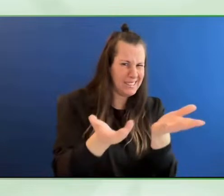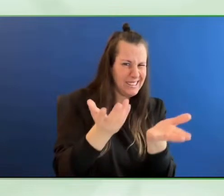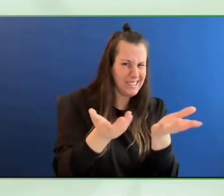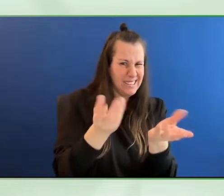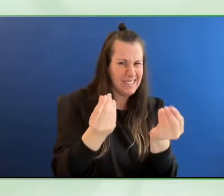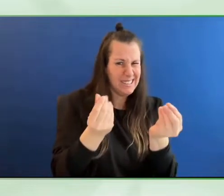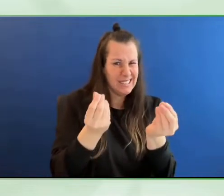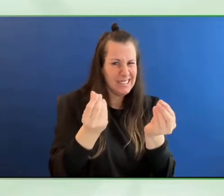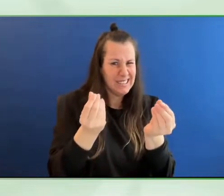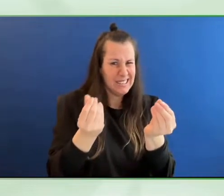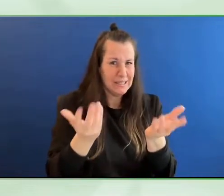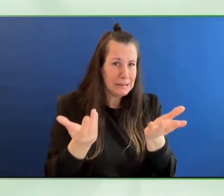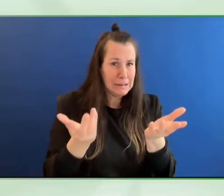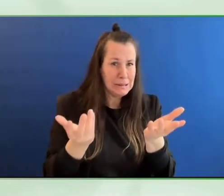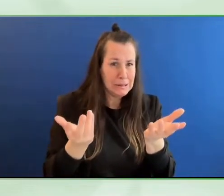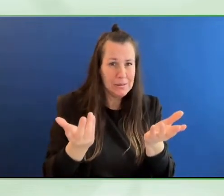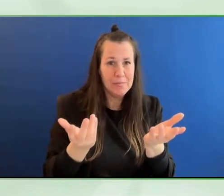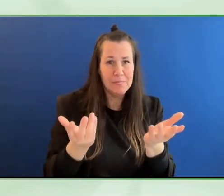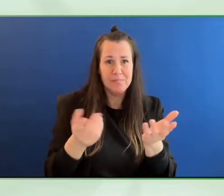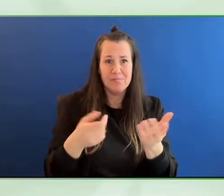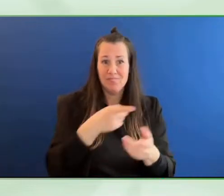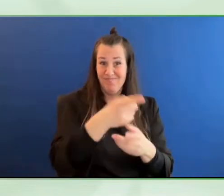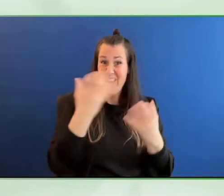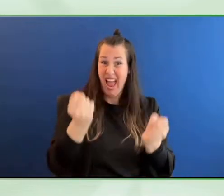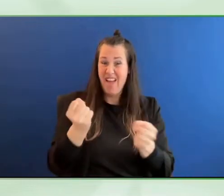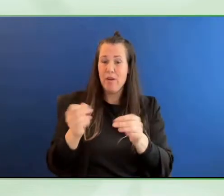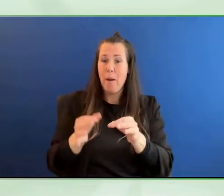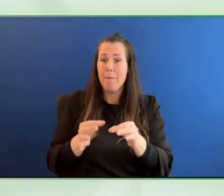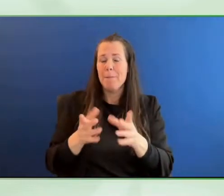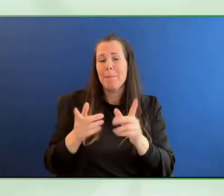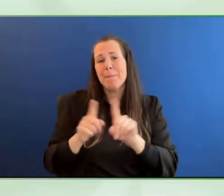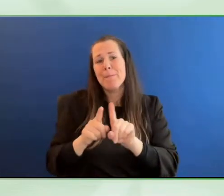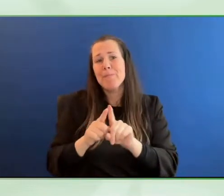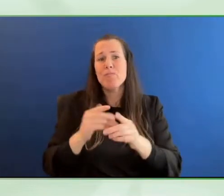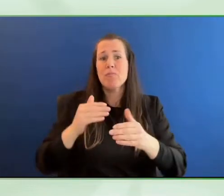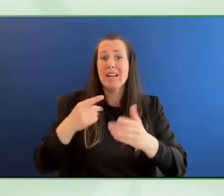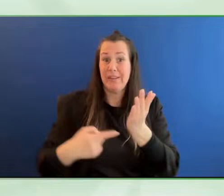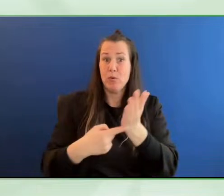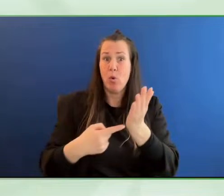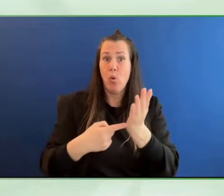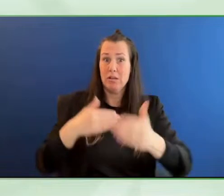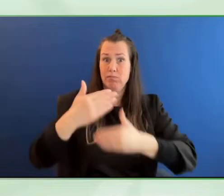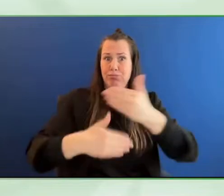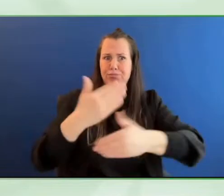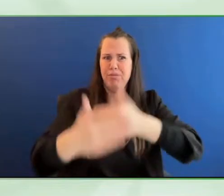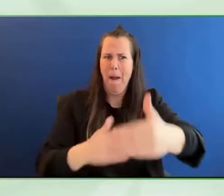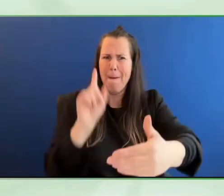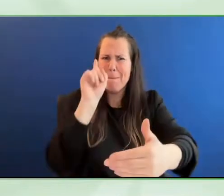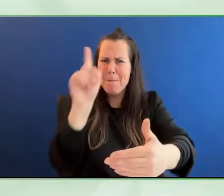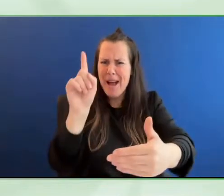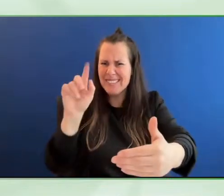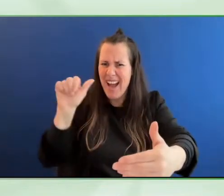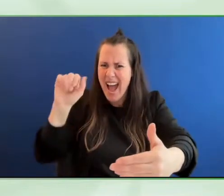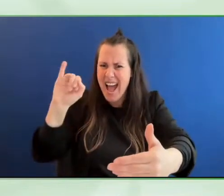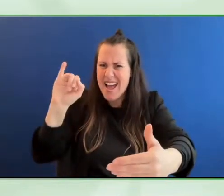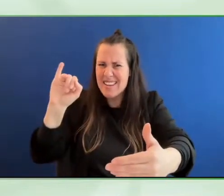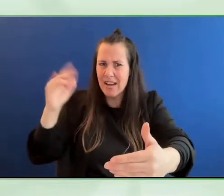is that good for creativity? To hide the AI again and let the human back in on the story? What is the balance going to be?